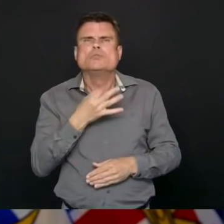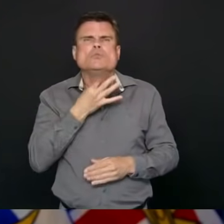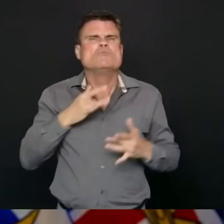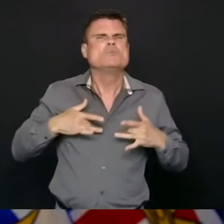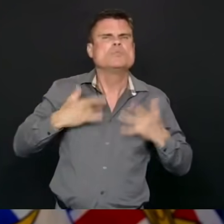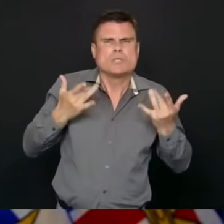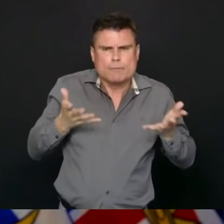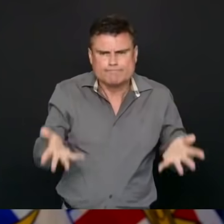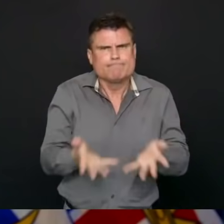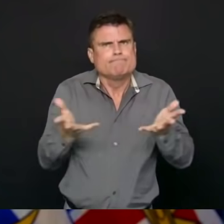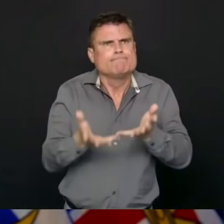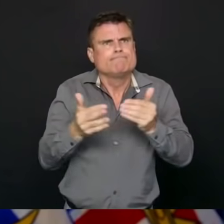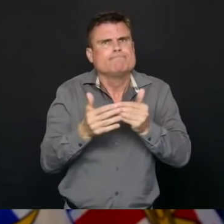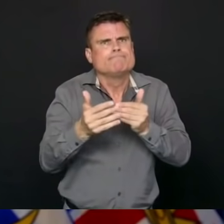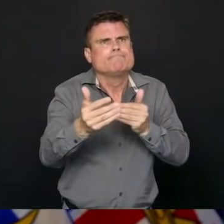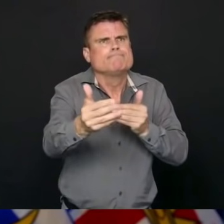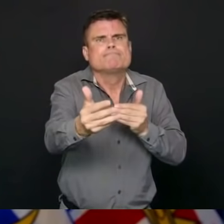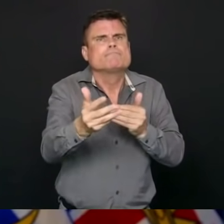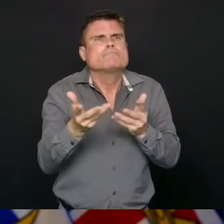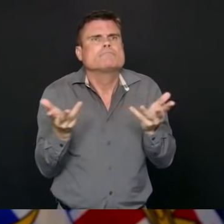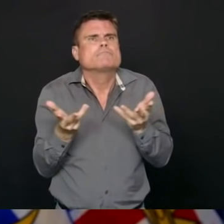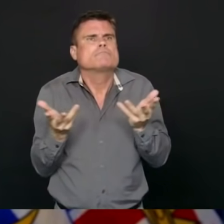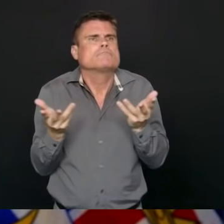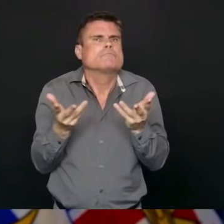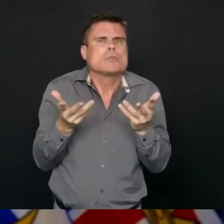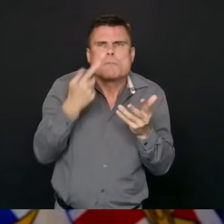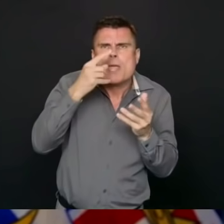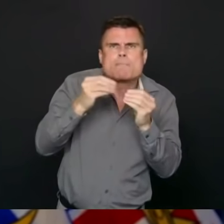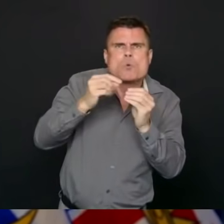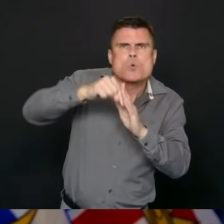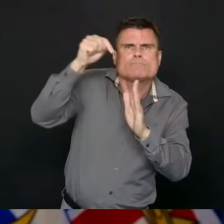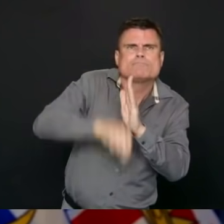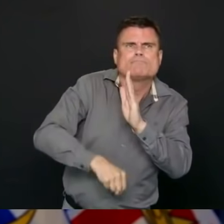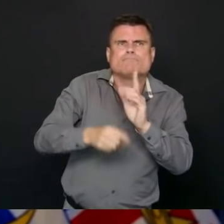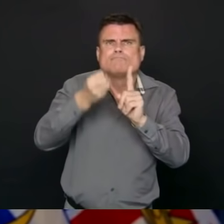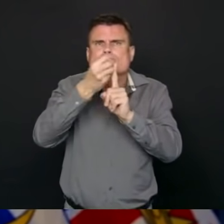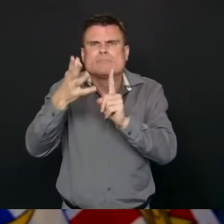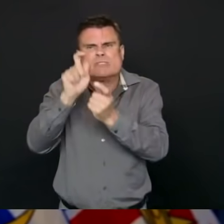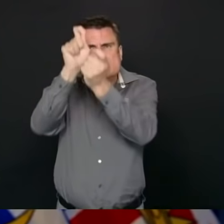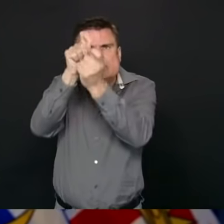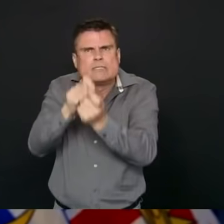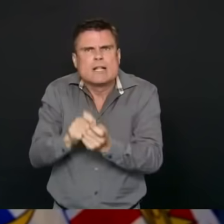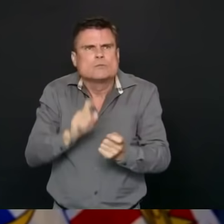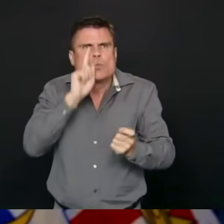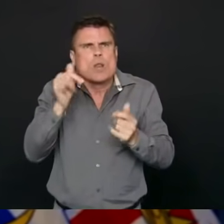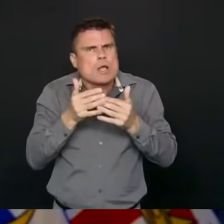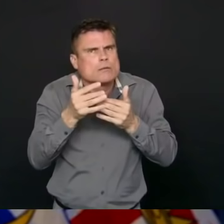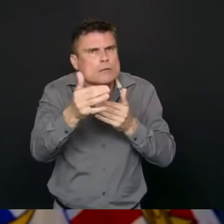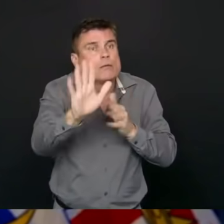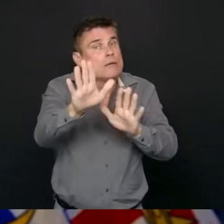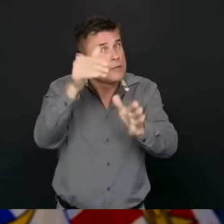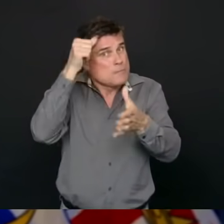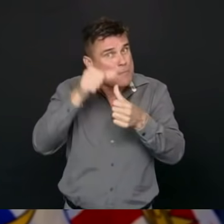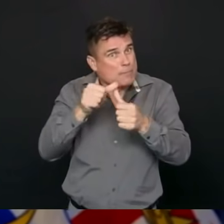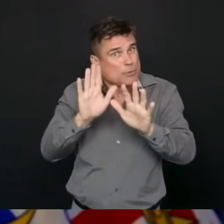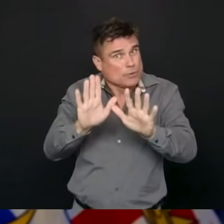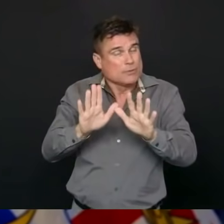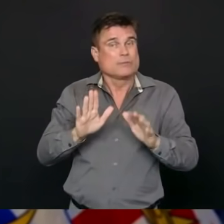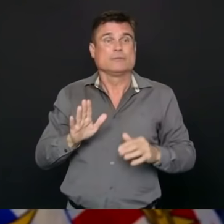I know everyone is working hard to put the details behind what we announced yesterday. I will remind people, we are now in phase 1